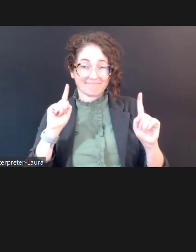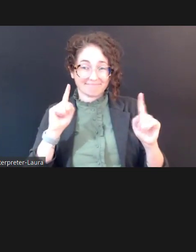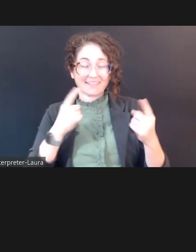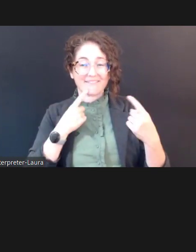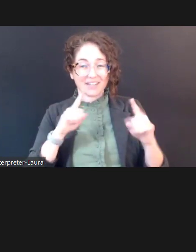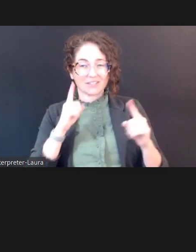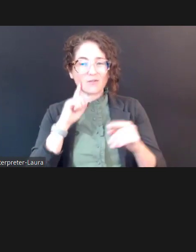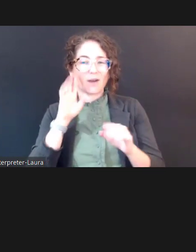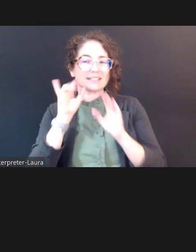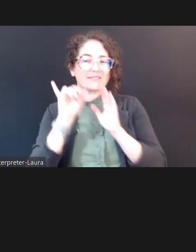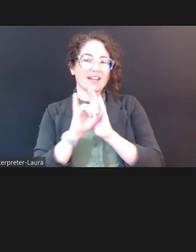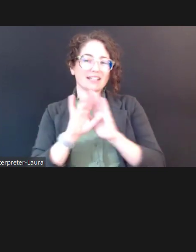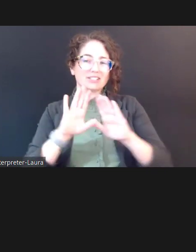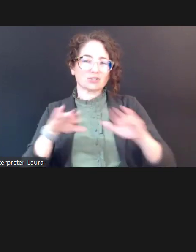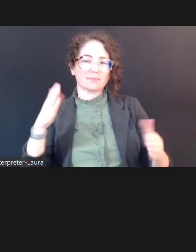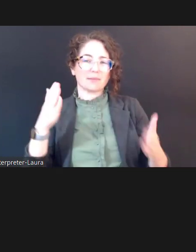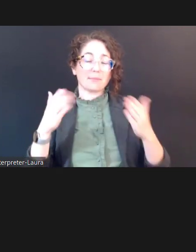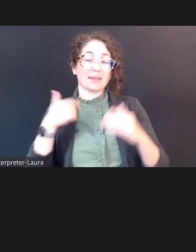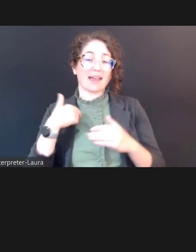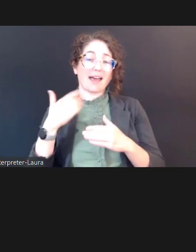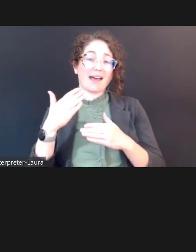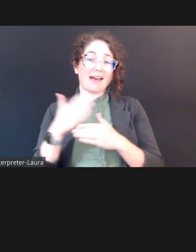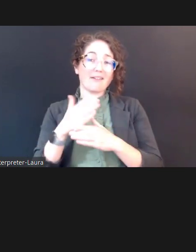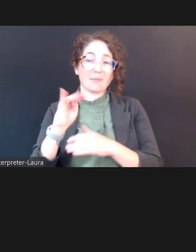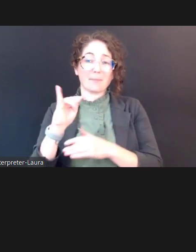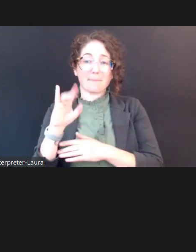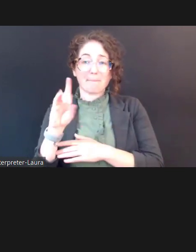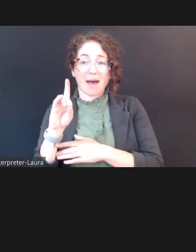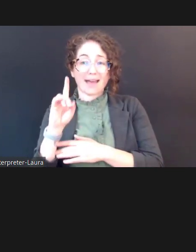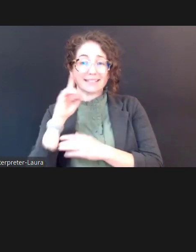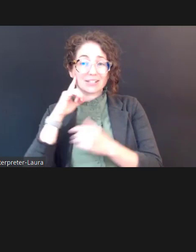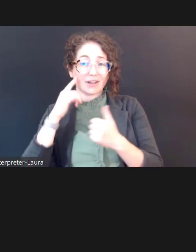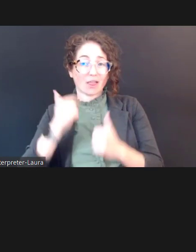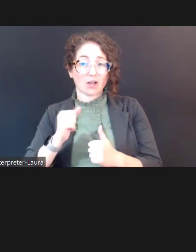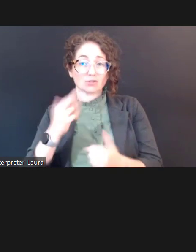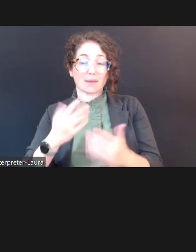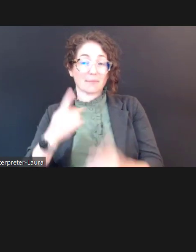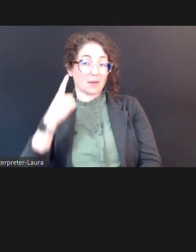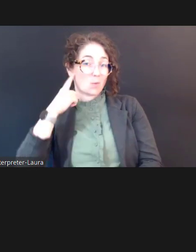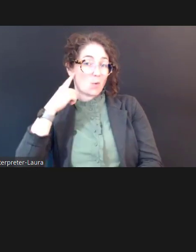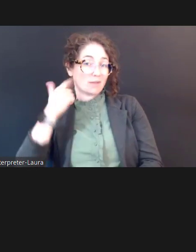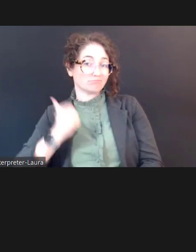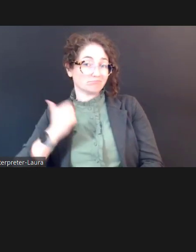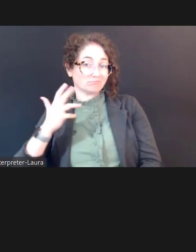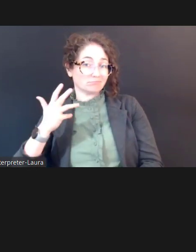hearing loss or a loss in one ear, as well as those who have severe